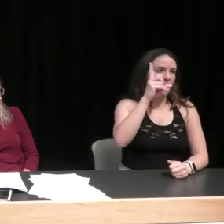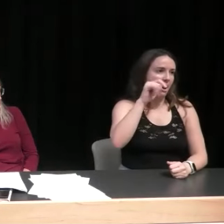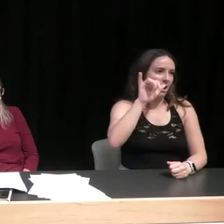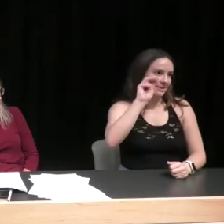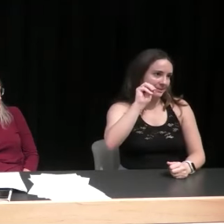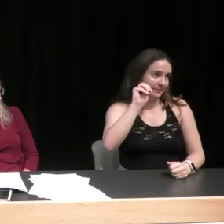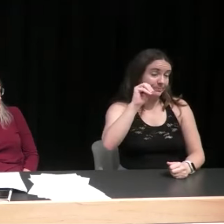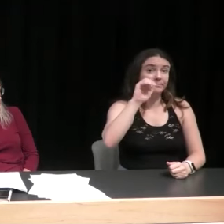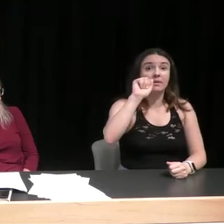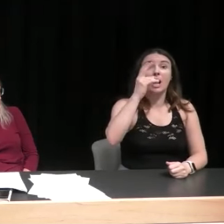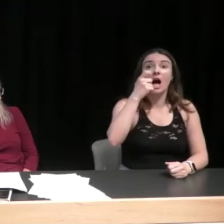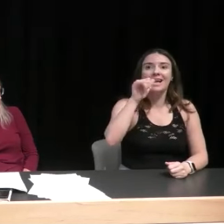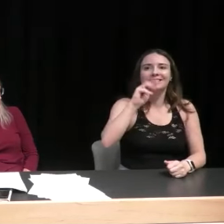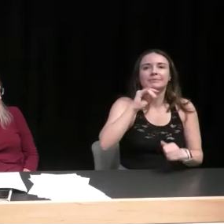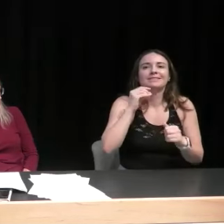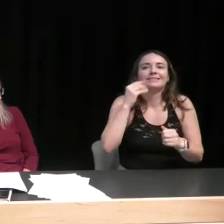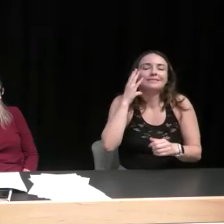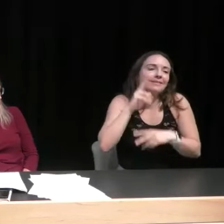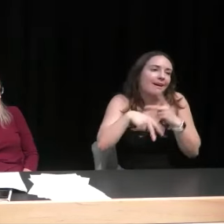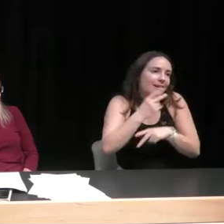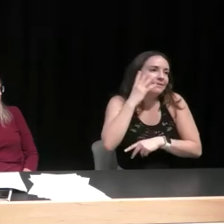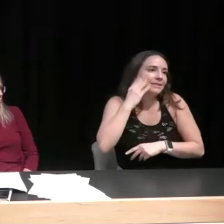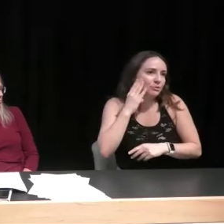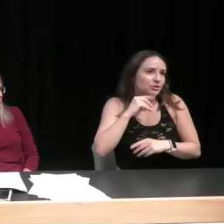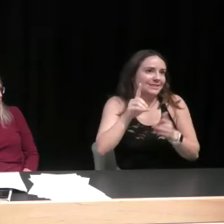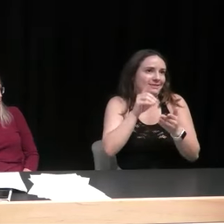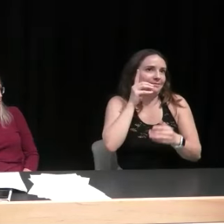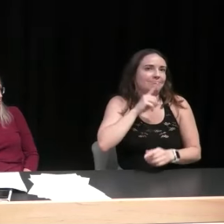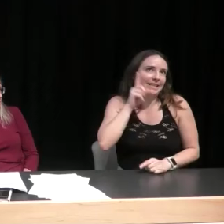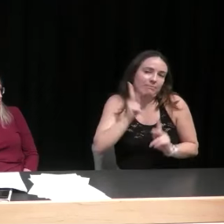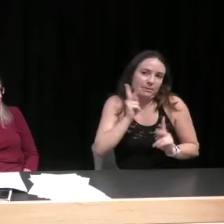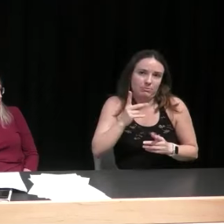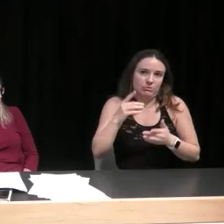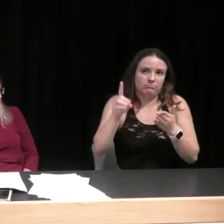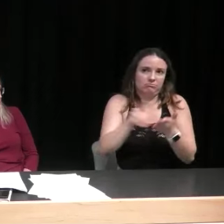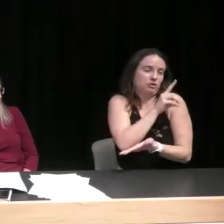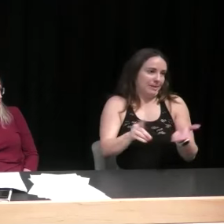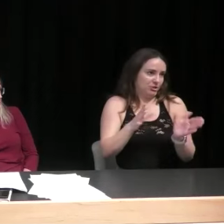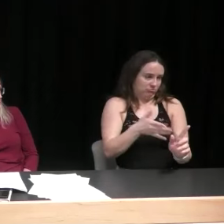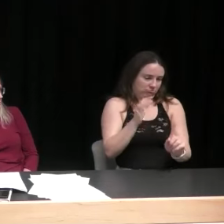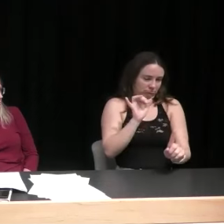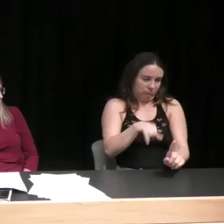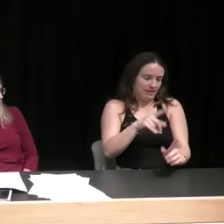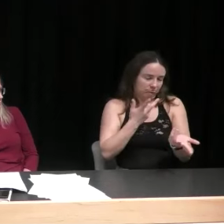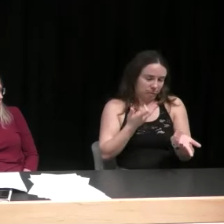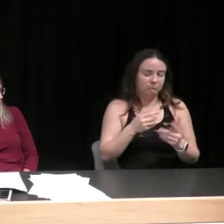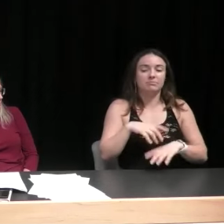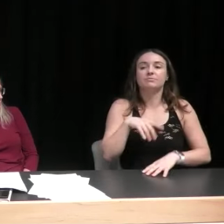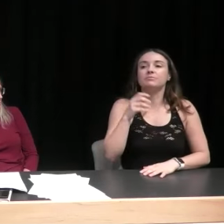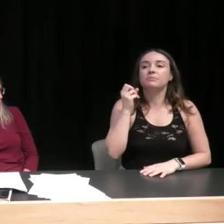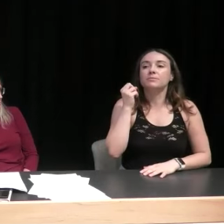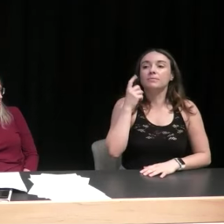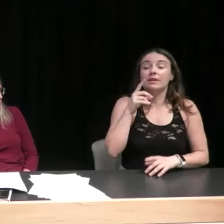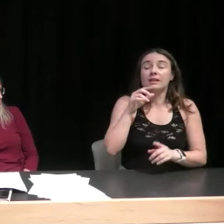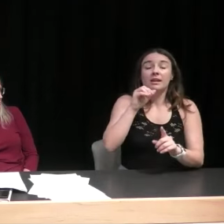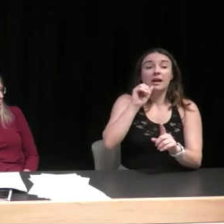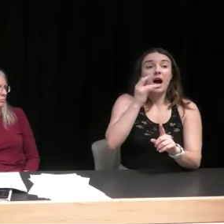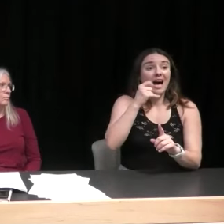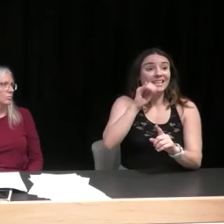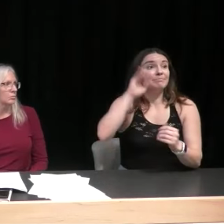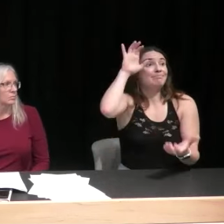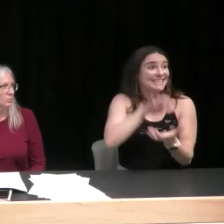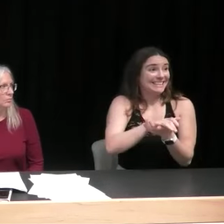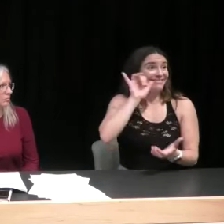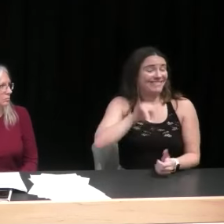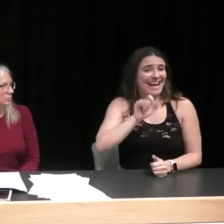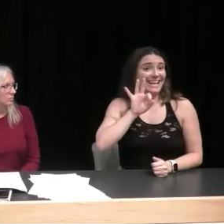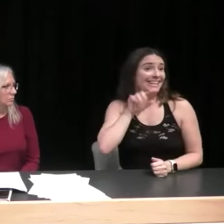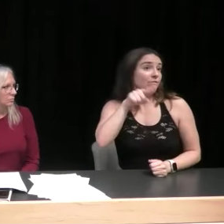underlies that experience is odism aism is a uh type of discrimination that deaf folks experience